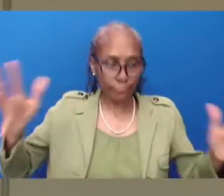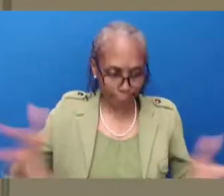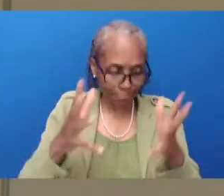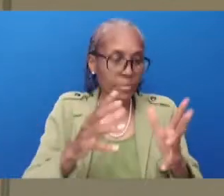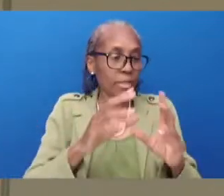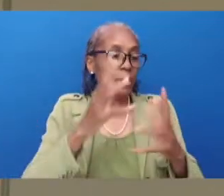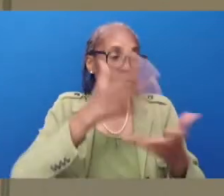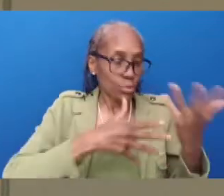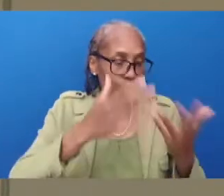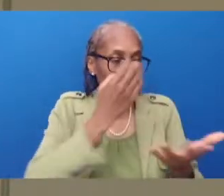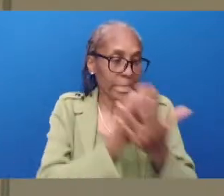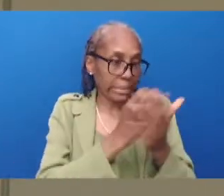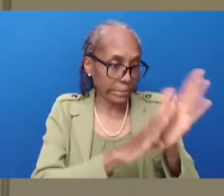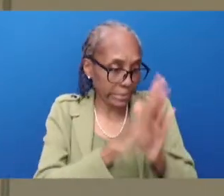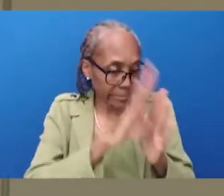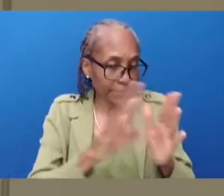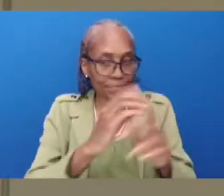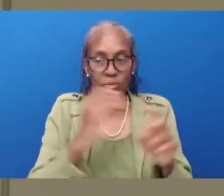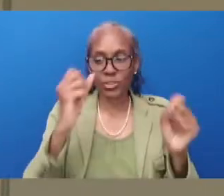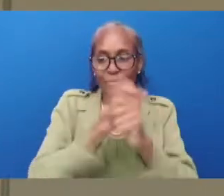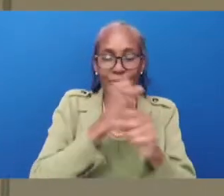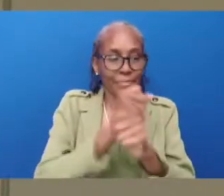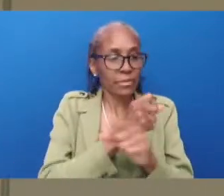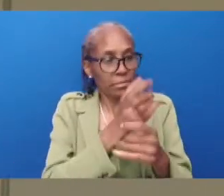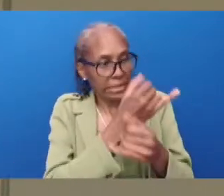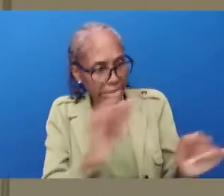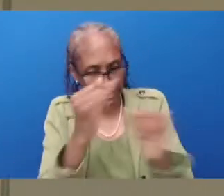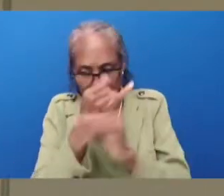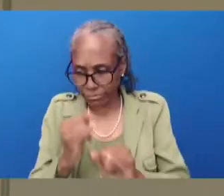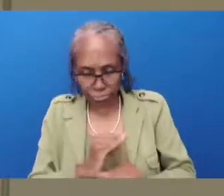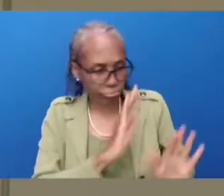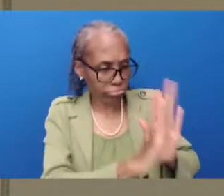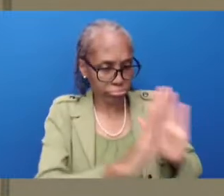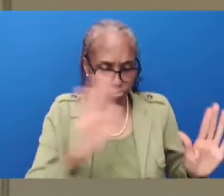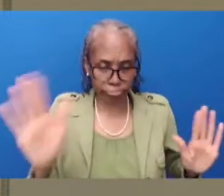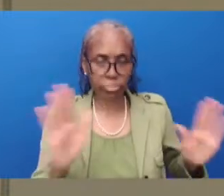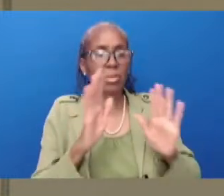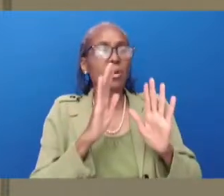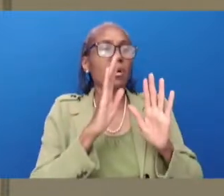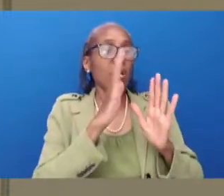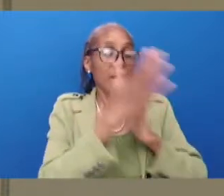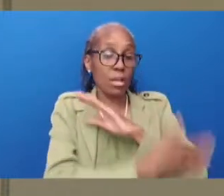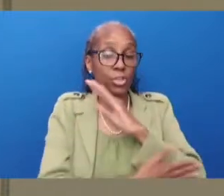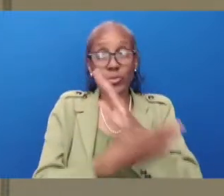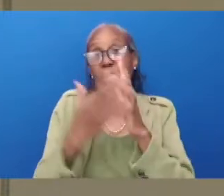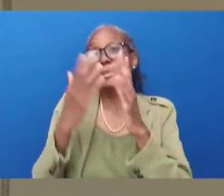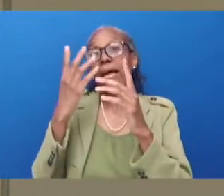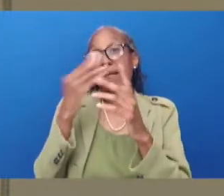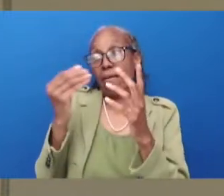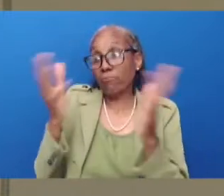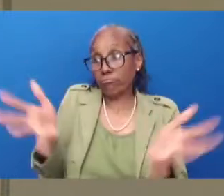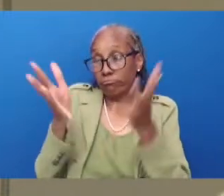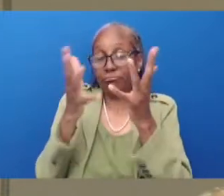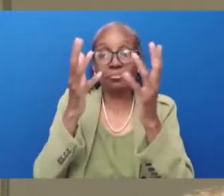EXPANDING ITS MISSION TO FOSTER SOCIOECONOMIC DEVELOPMENT,